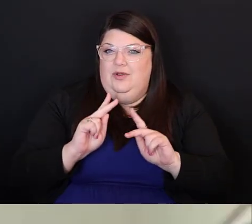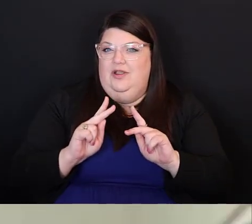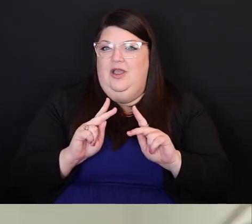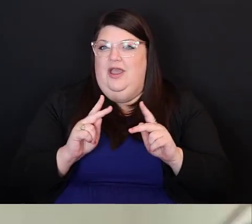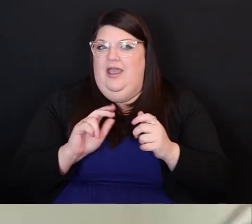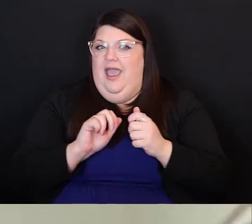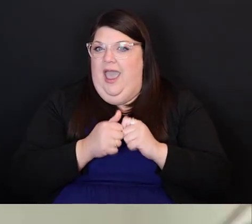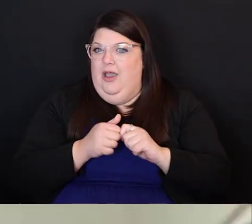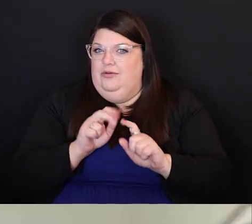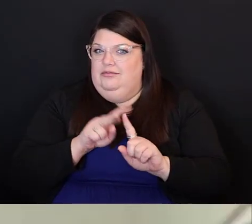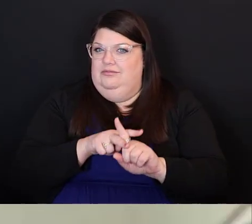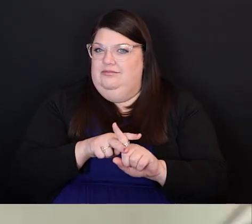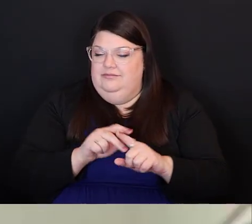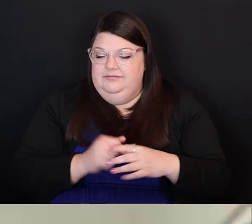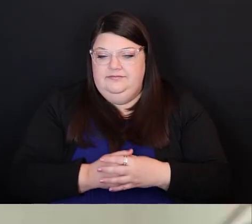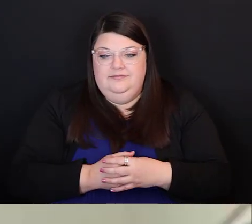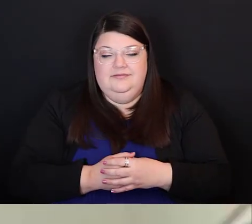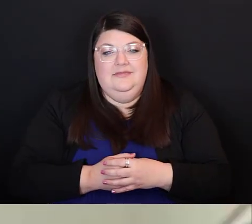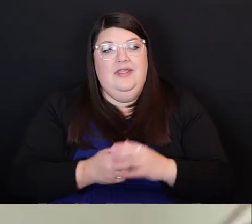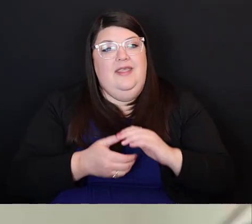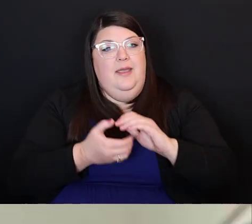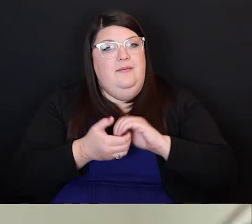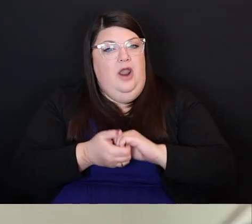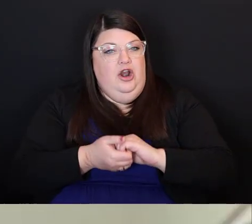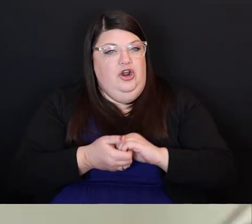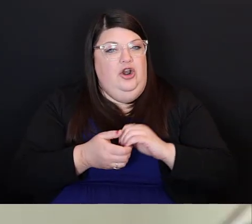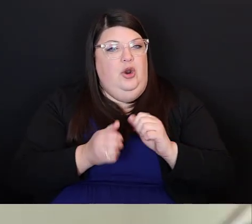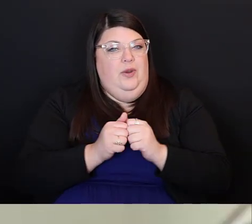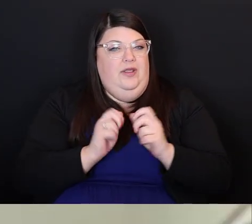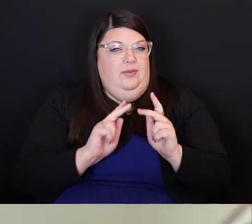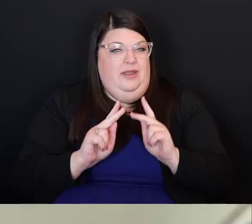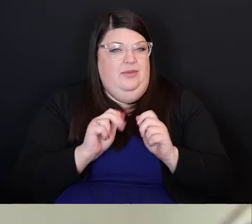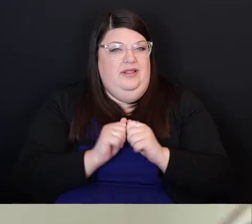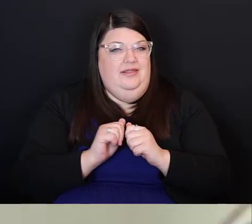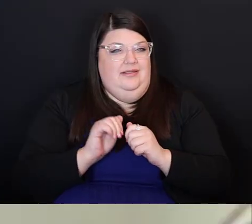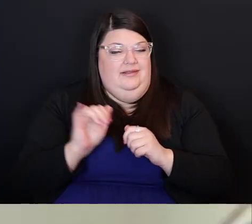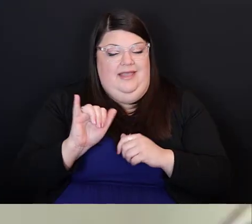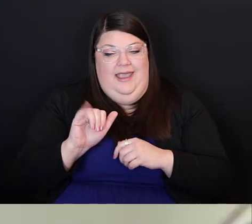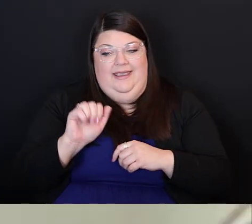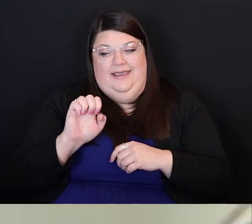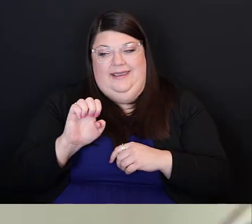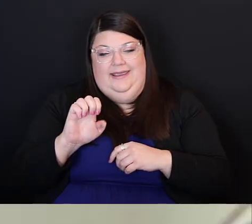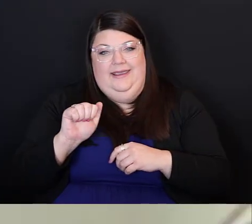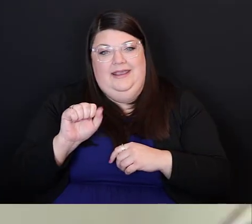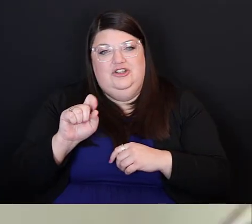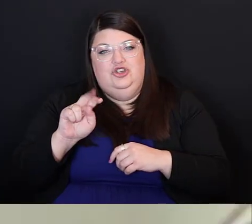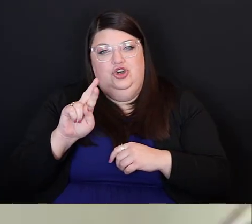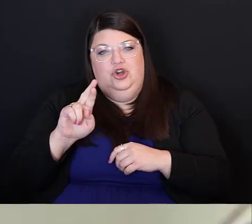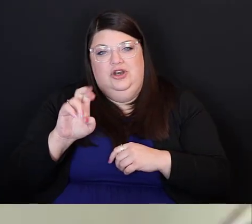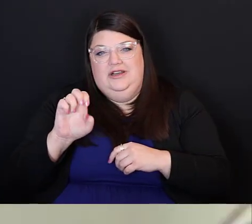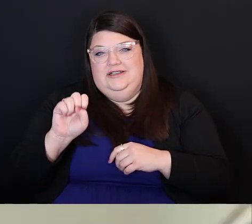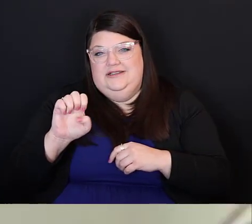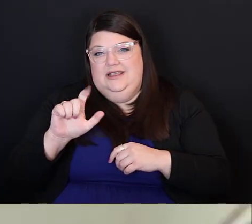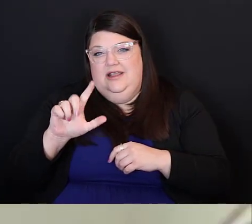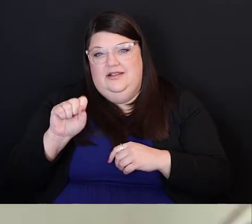And then they partner with organizations like Easter Seals, which means even more organizations can provide information on accessibility tech.